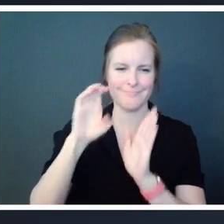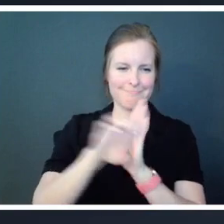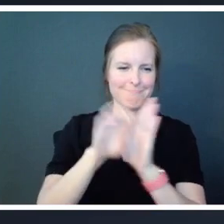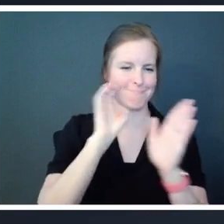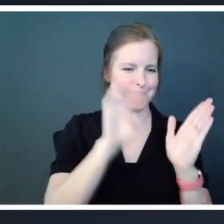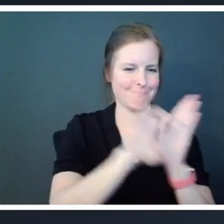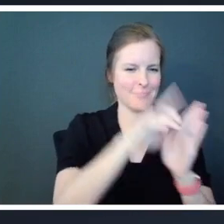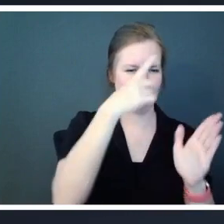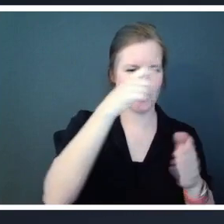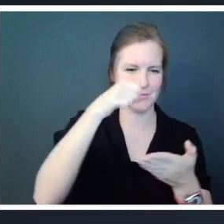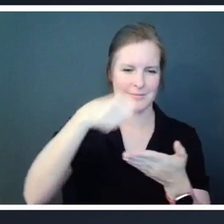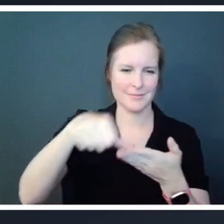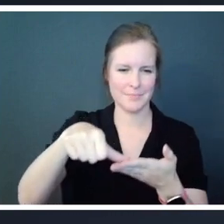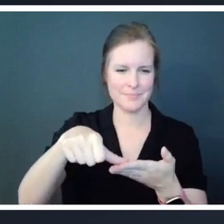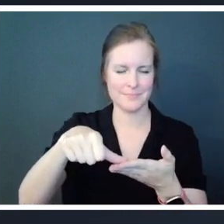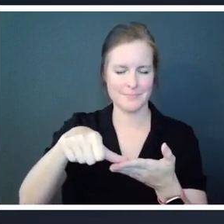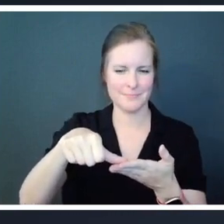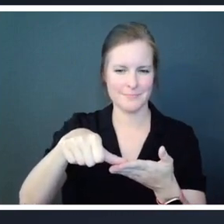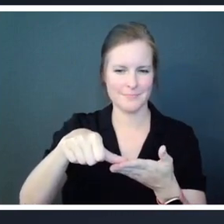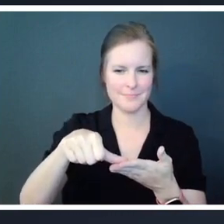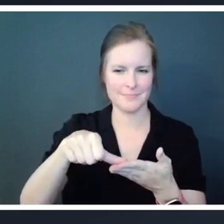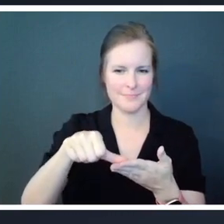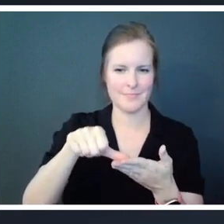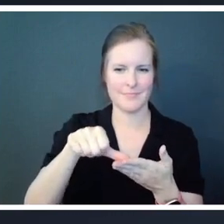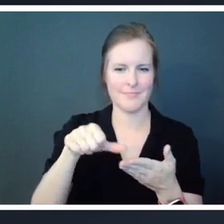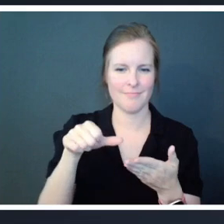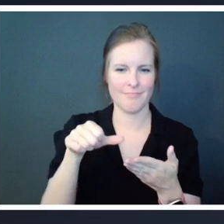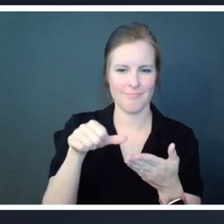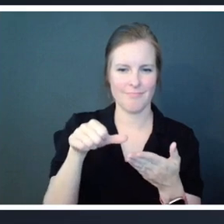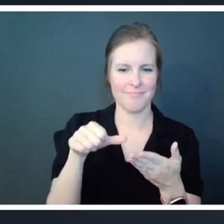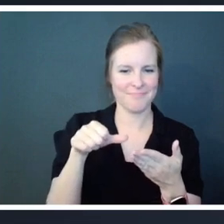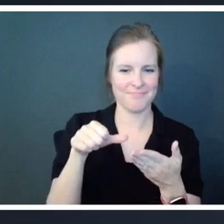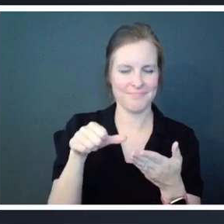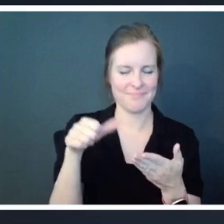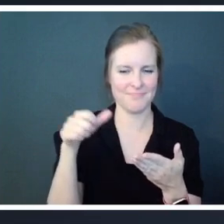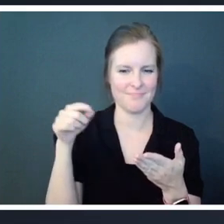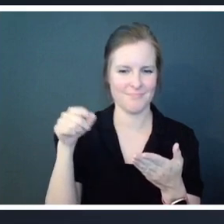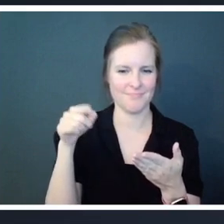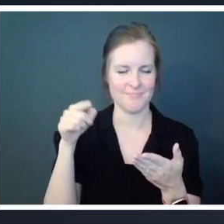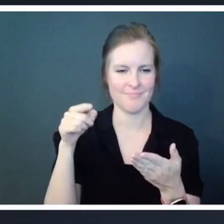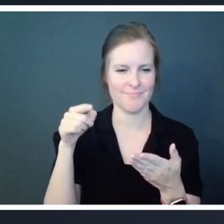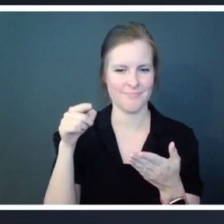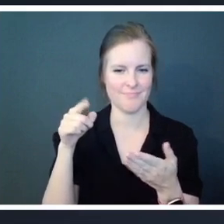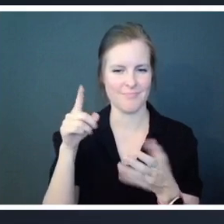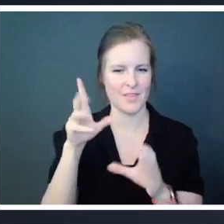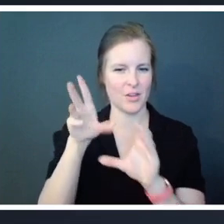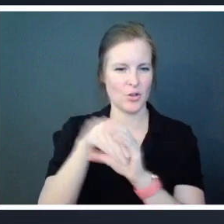the First Earth Day -- but also part of the celebrating the Century Series that came out